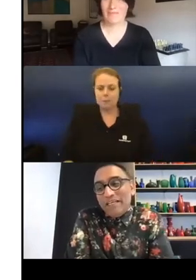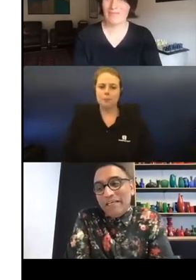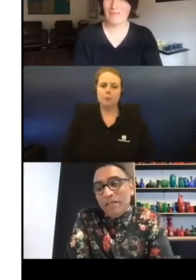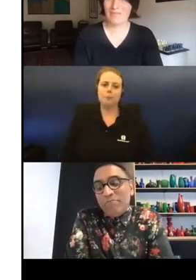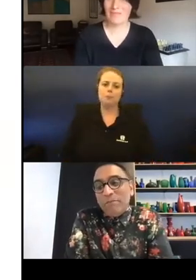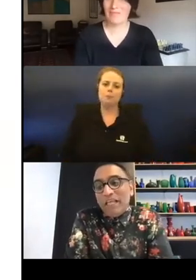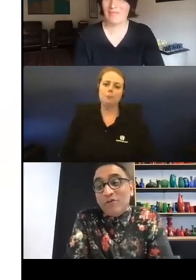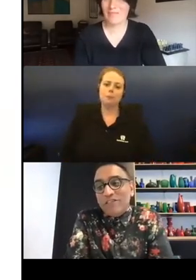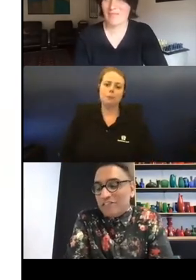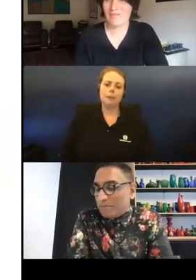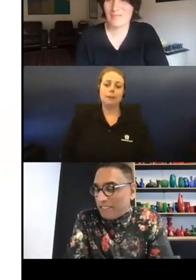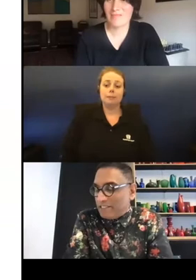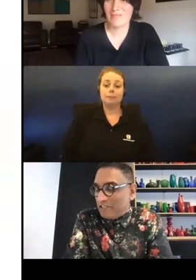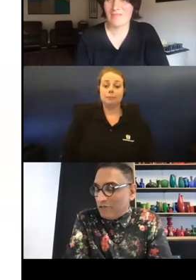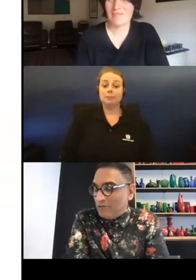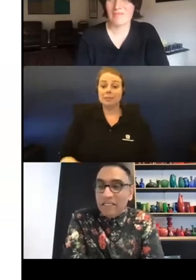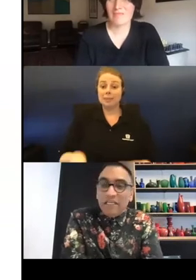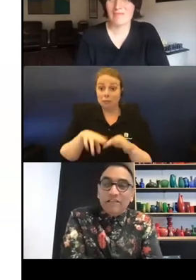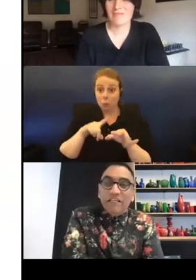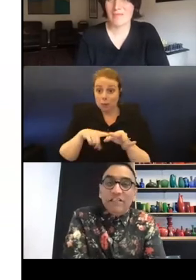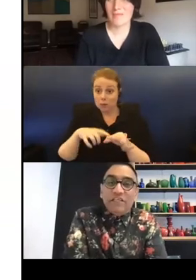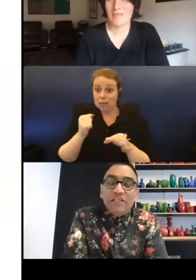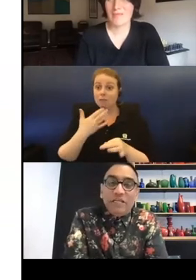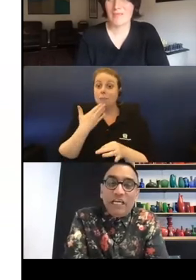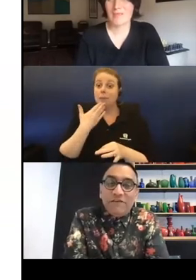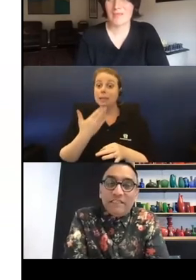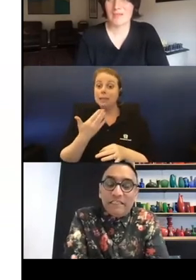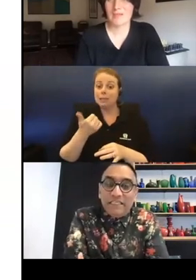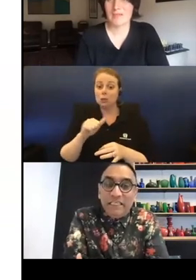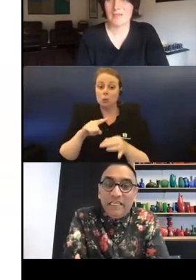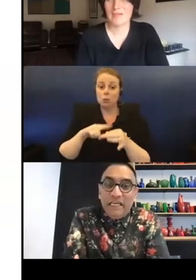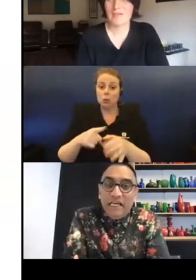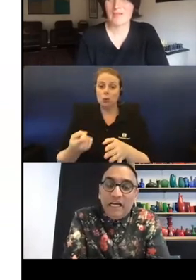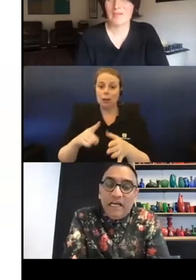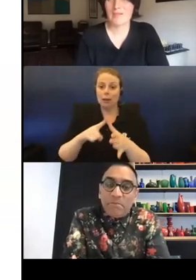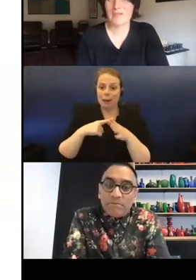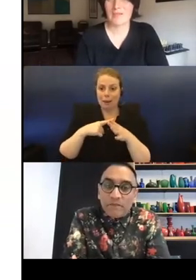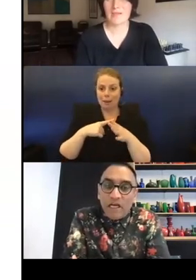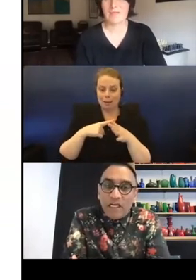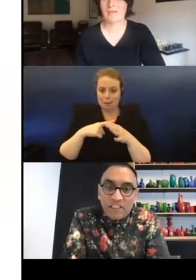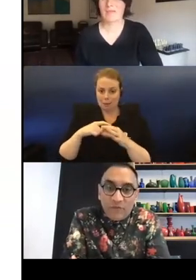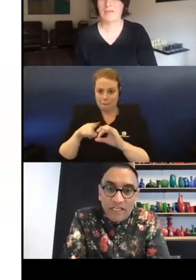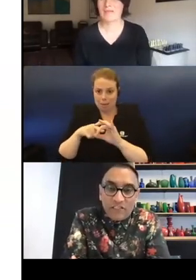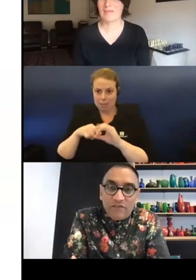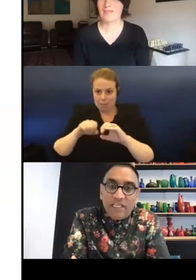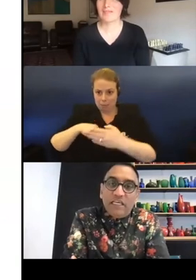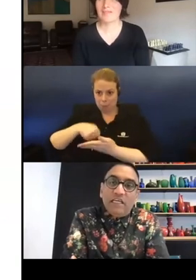if people have questions please use the the q a facility um i'd like to ask you nina like